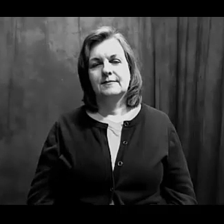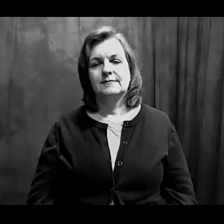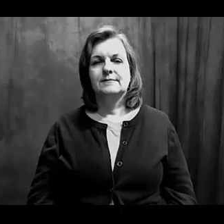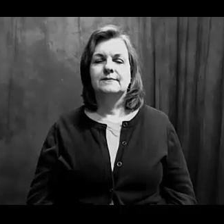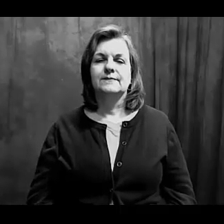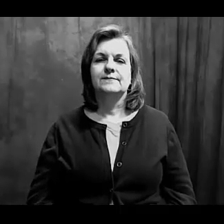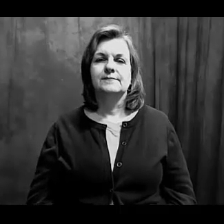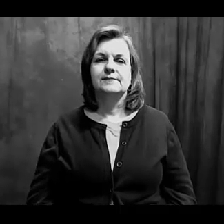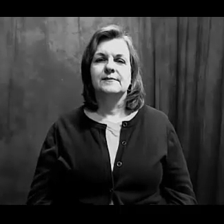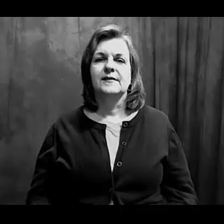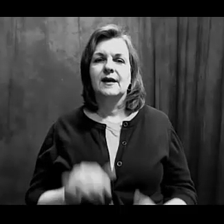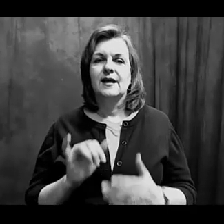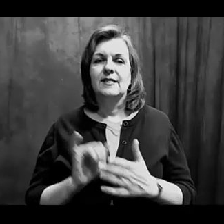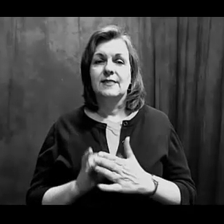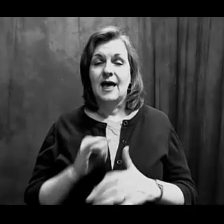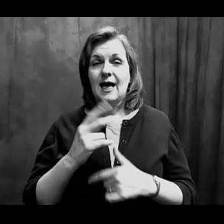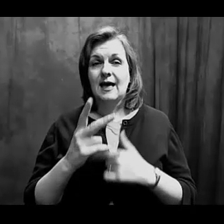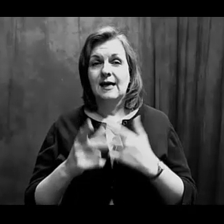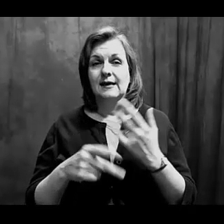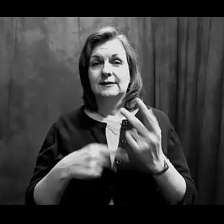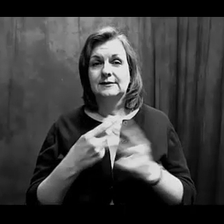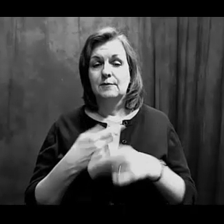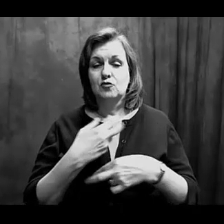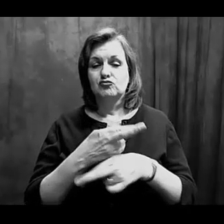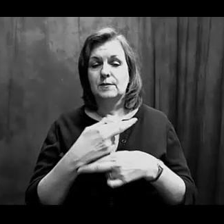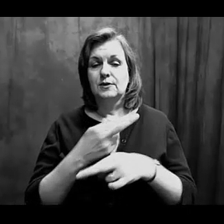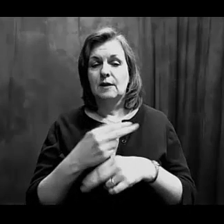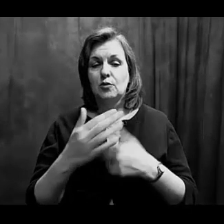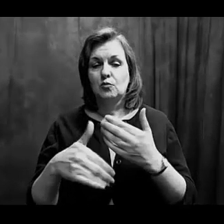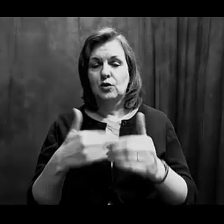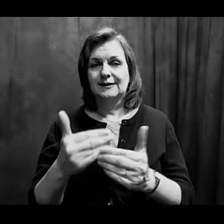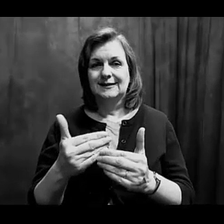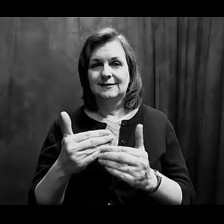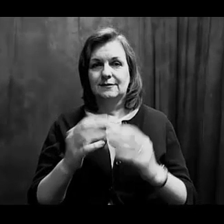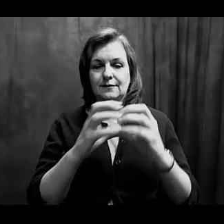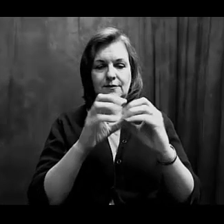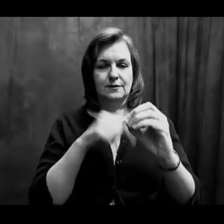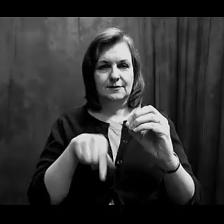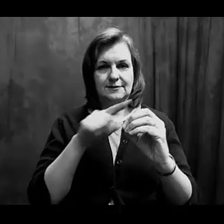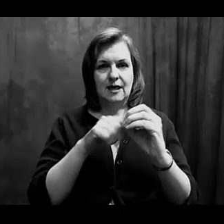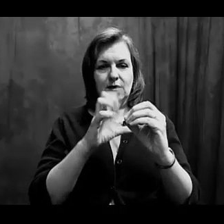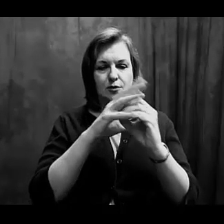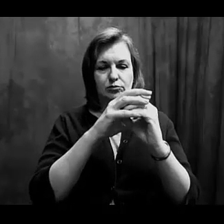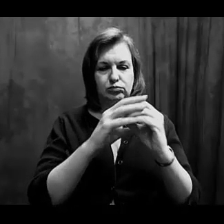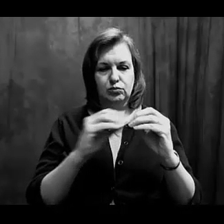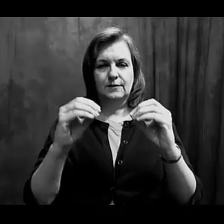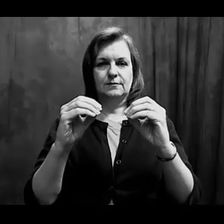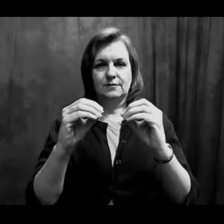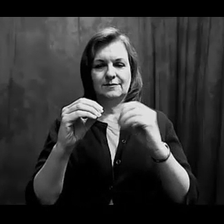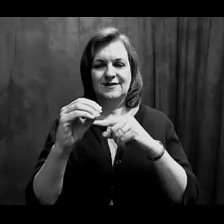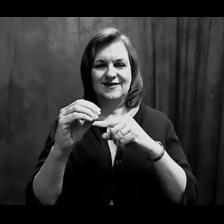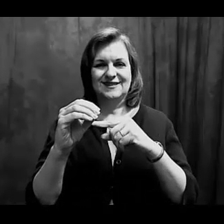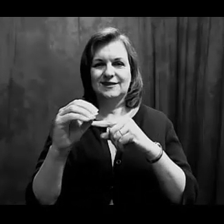the offspring is going to be that perfect copy of the parent